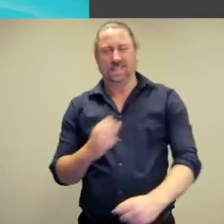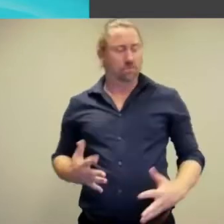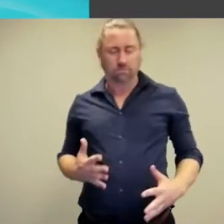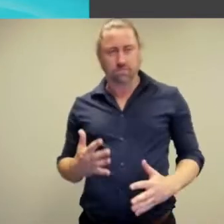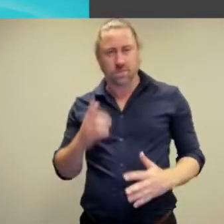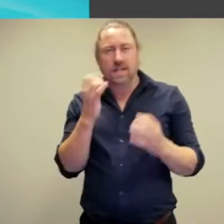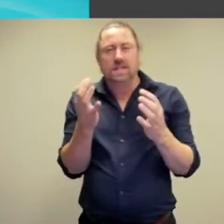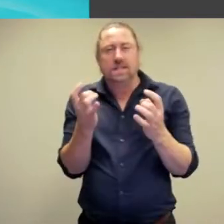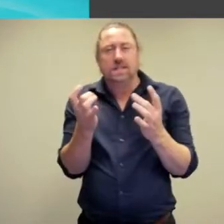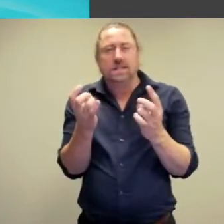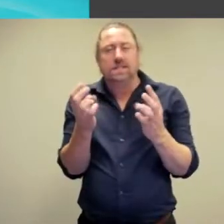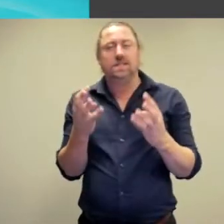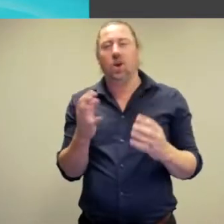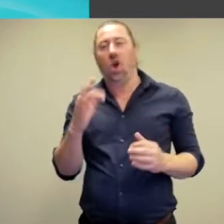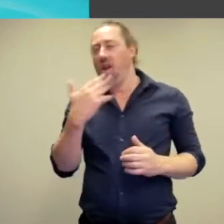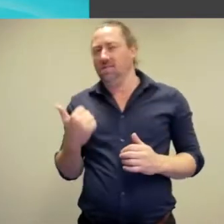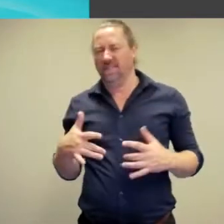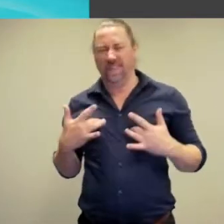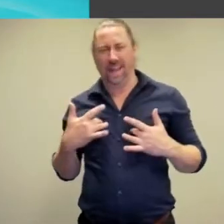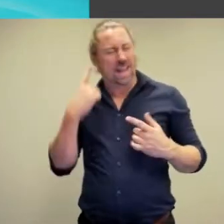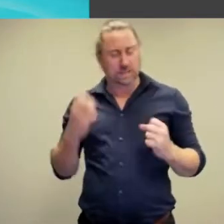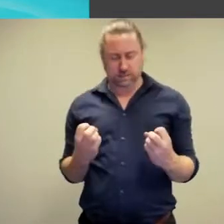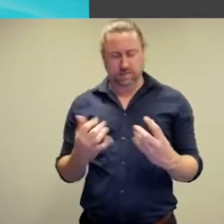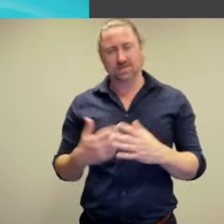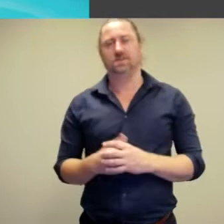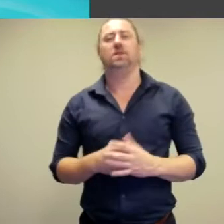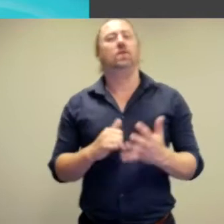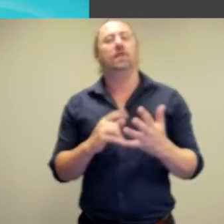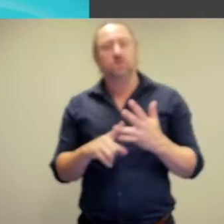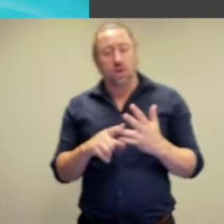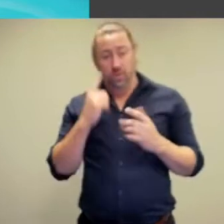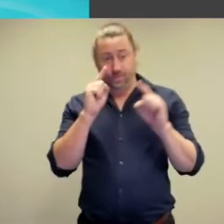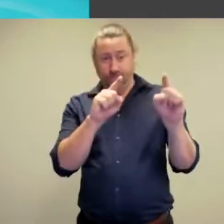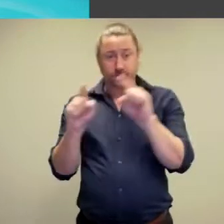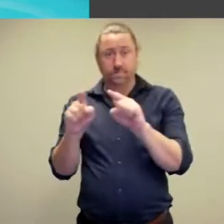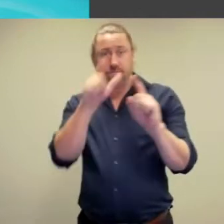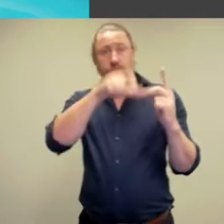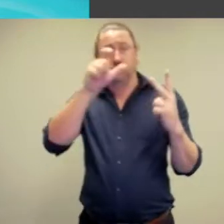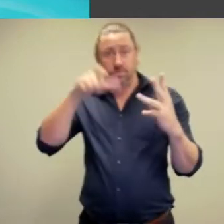in a good way.